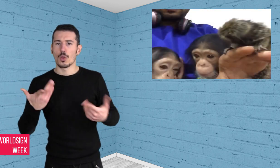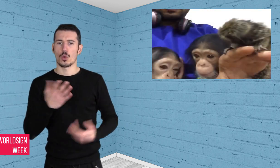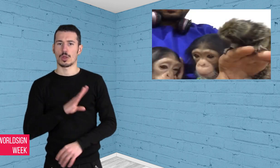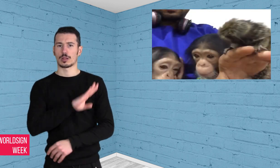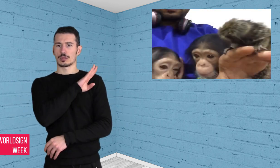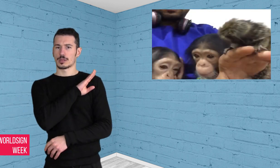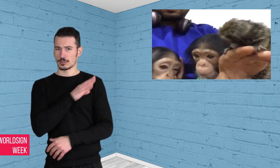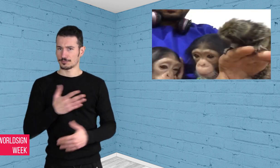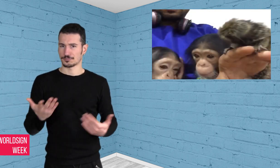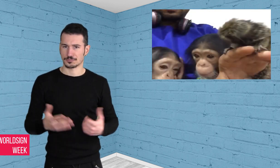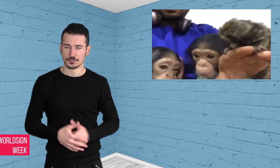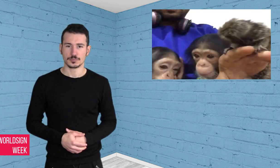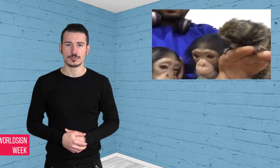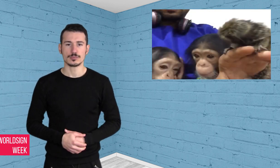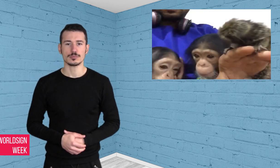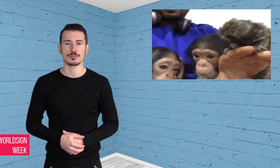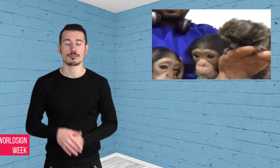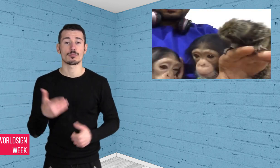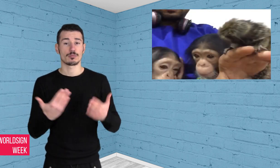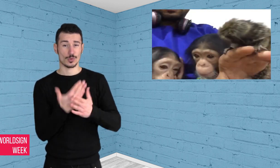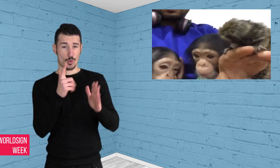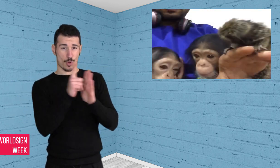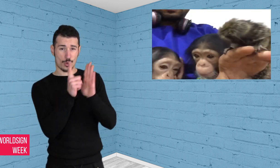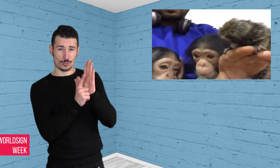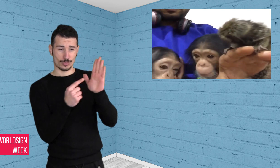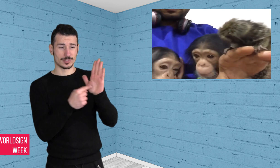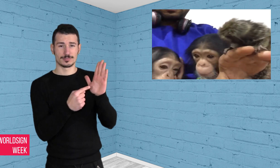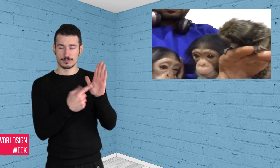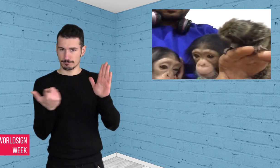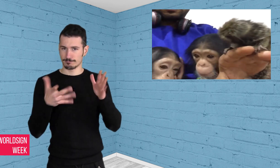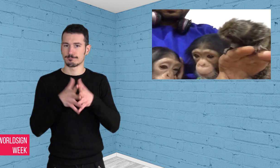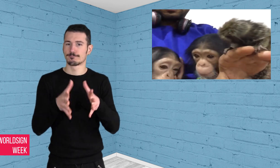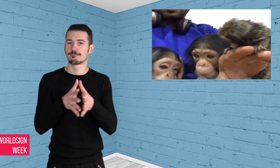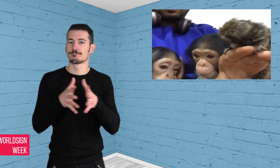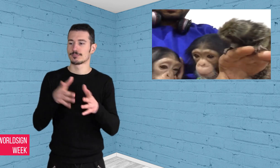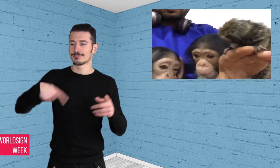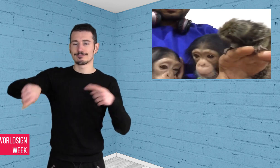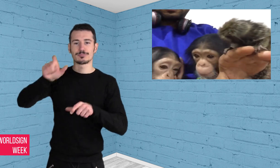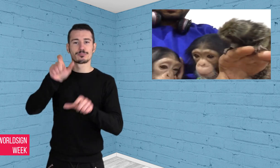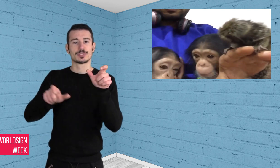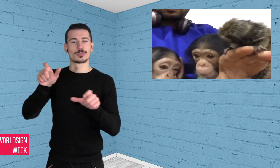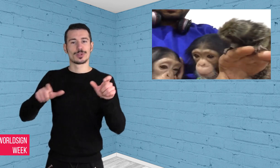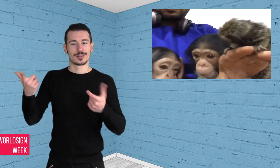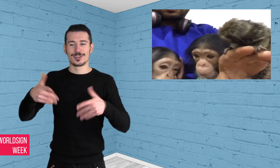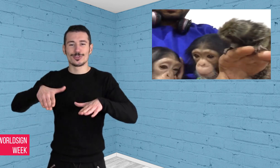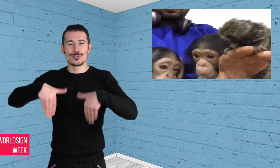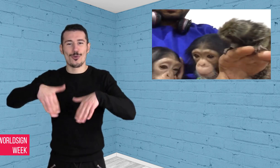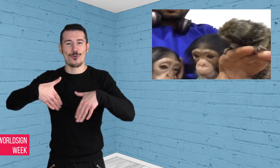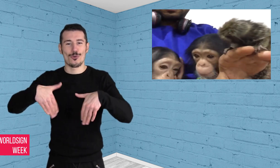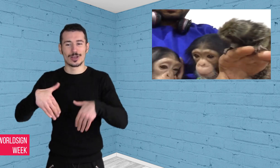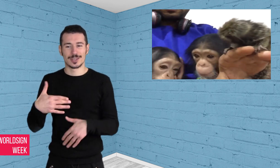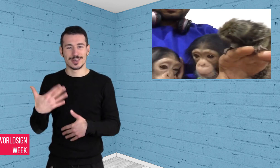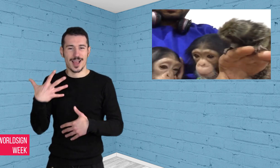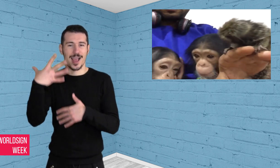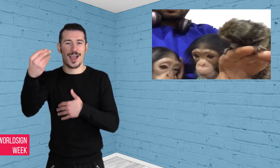injury or death. The new law also added several other restrictions such leashes must